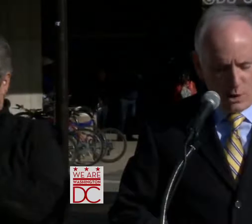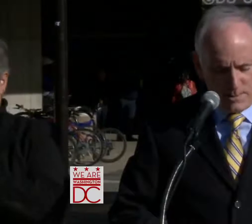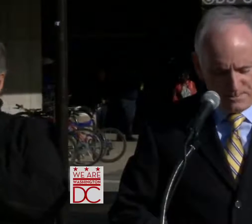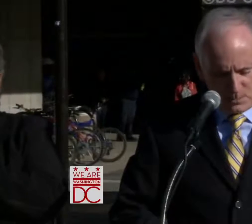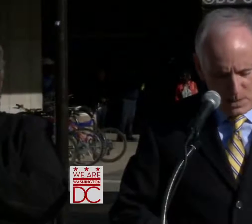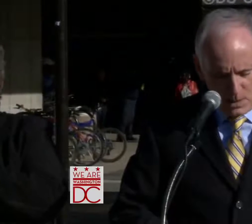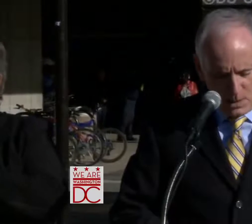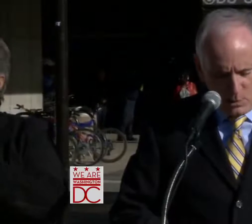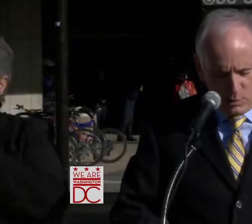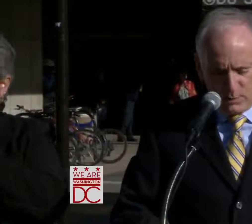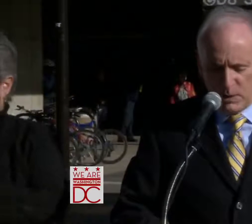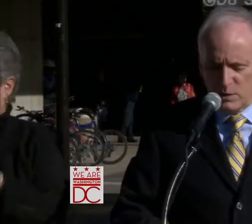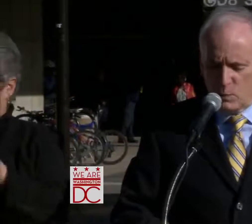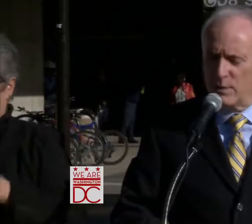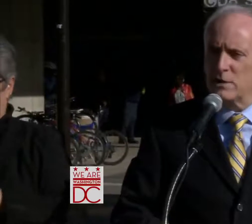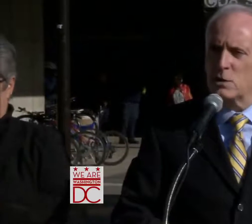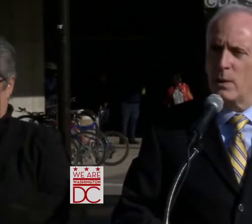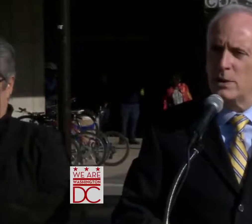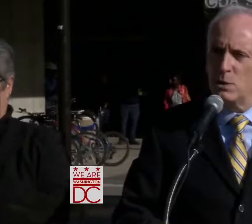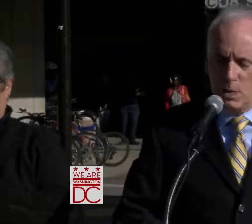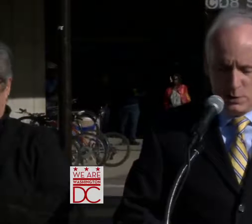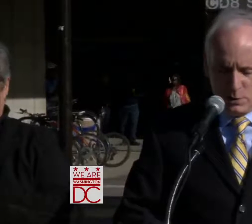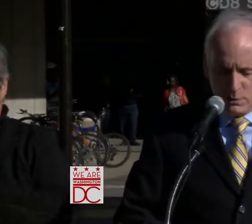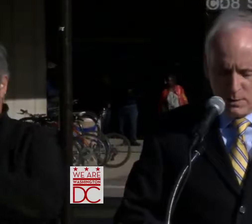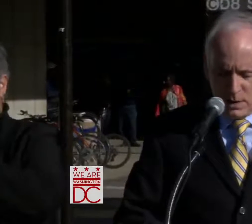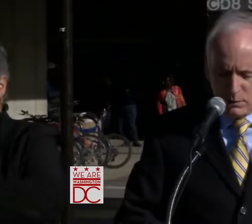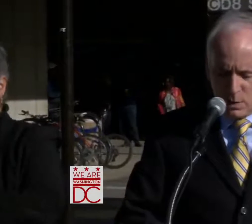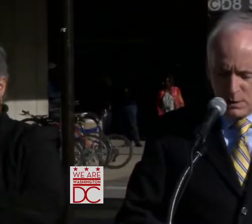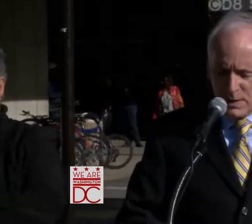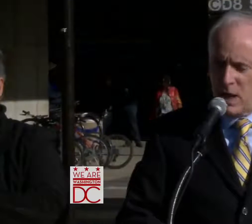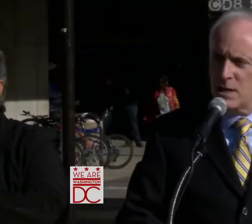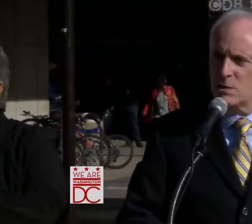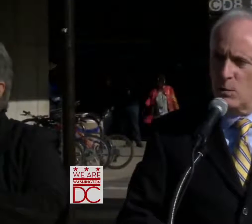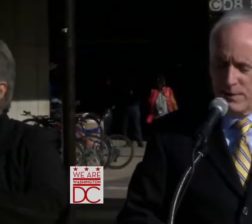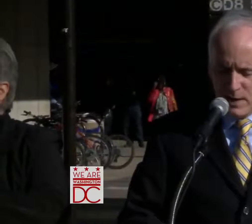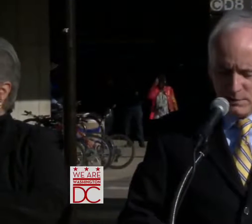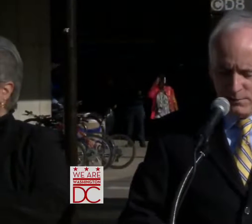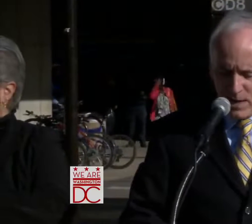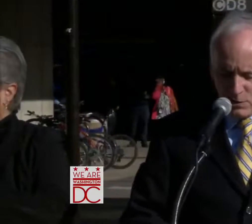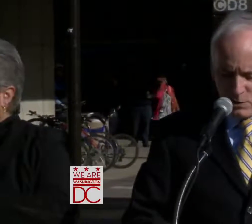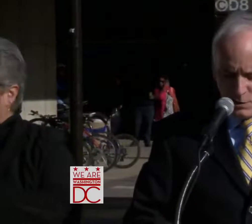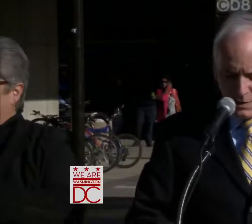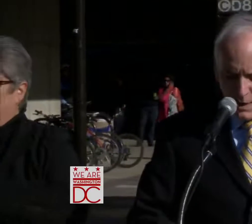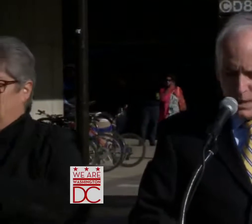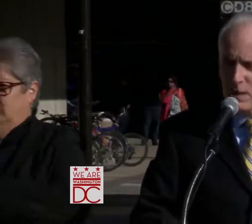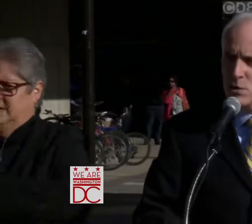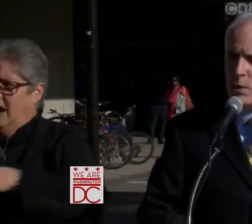YARD AND WE WILL REPLACE 2200 CROSS TIES, 1,000 FASTENERS AND